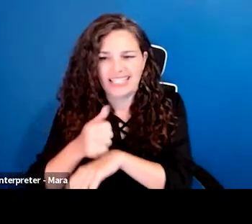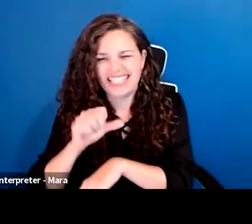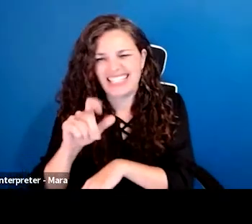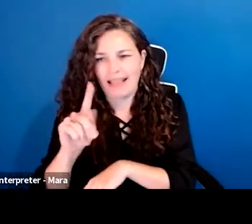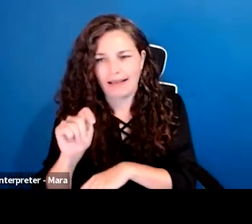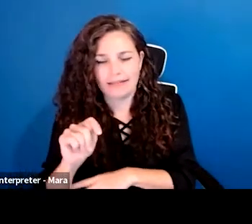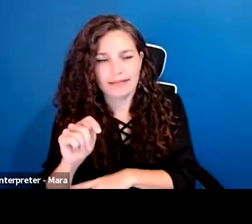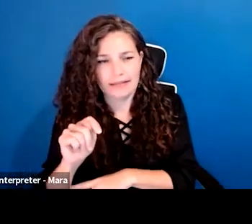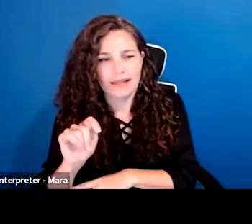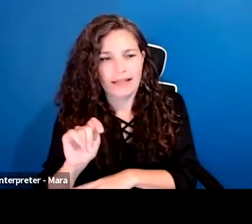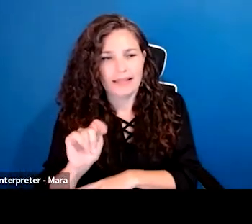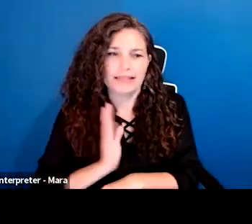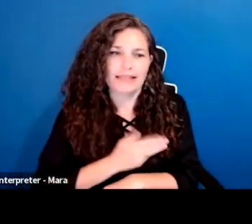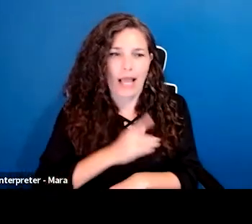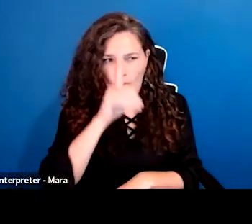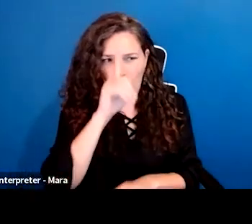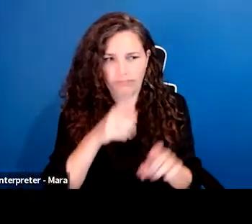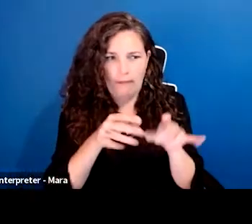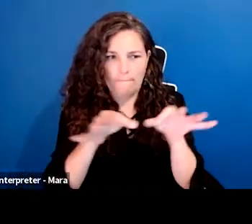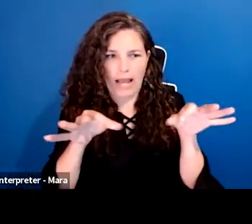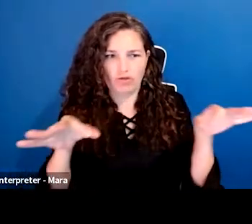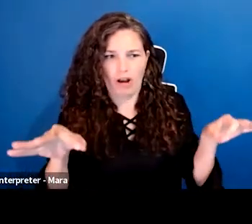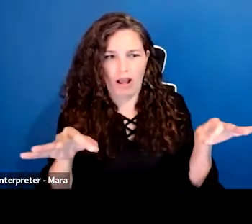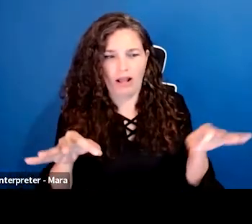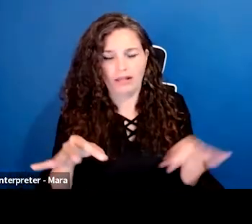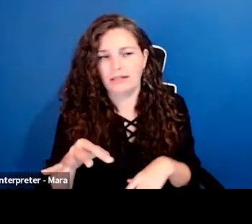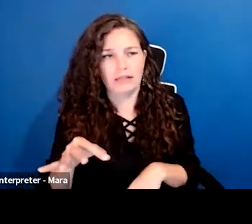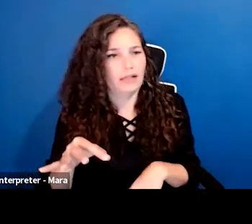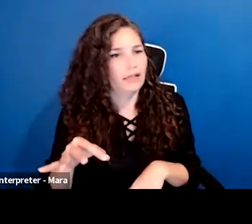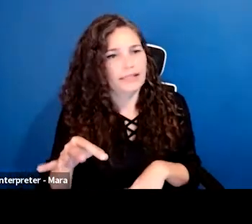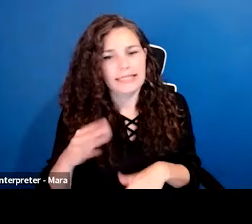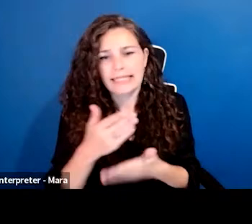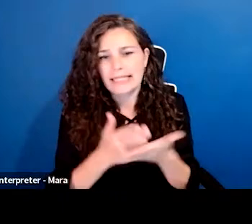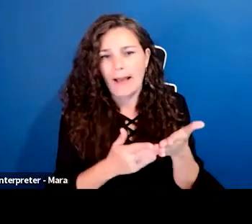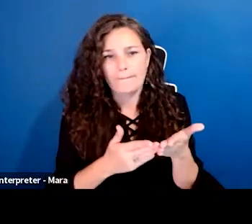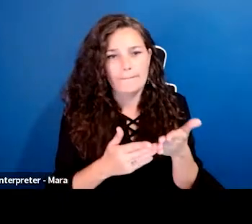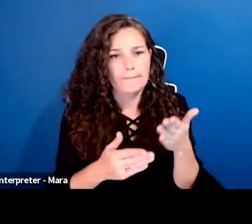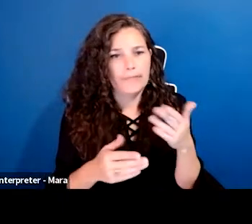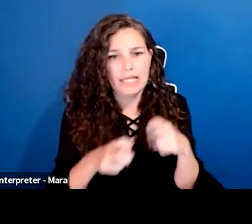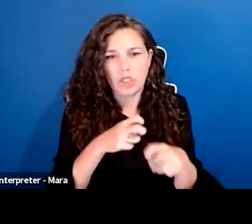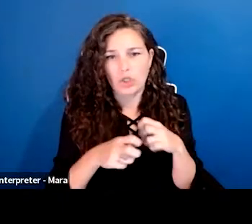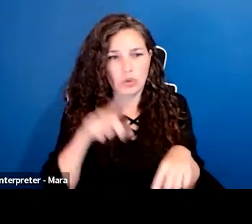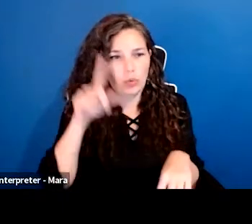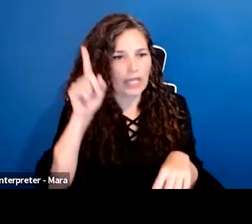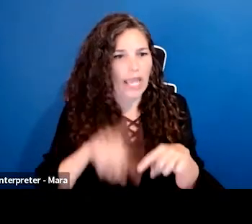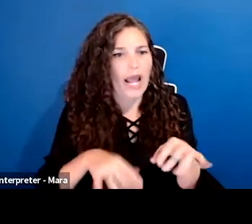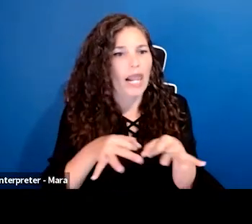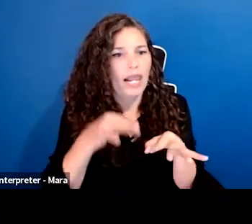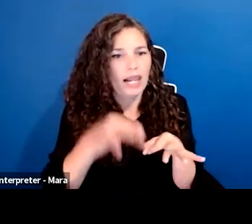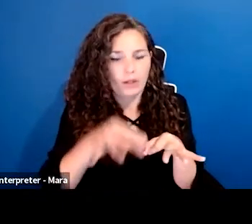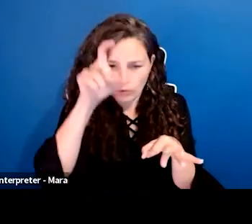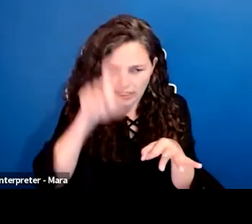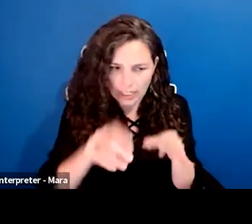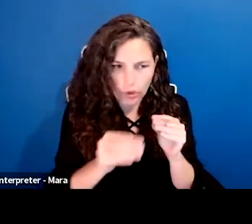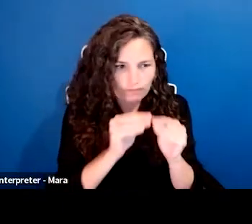You know, some issues are simply not open for discussion and must be resolved on set. For example